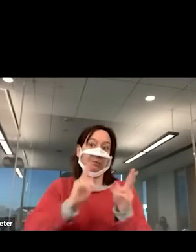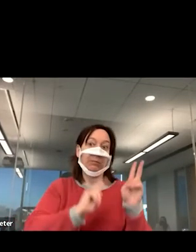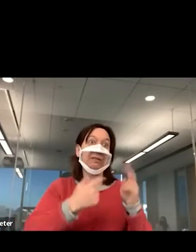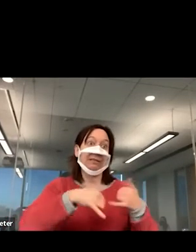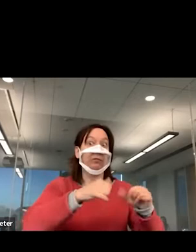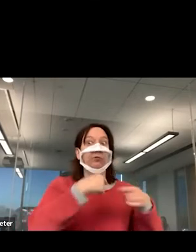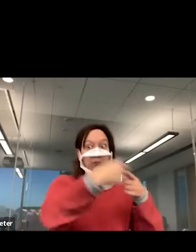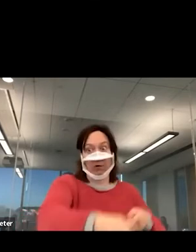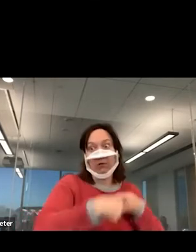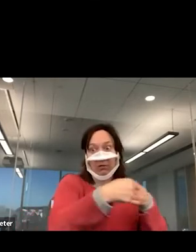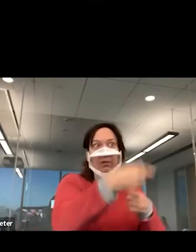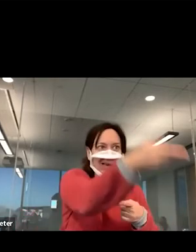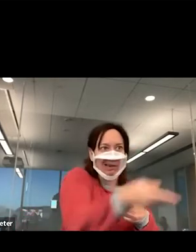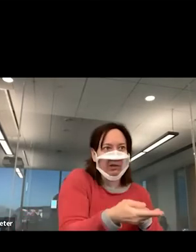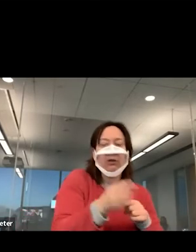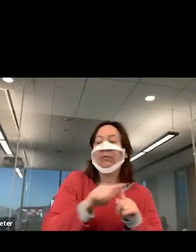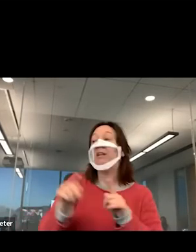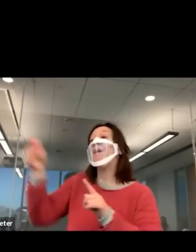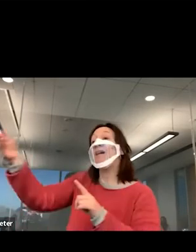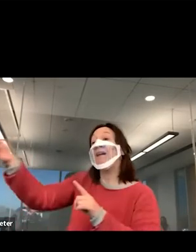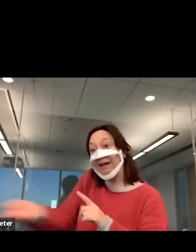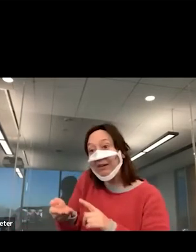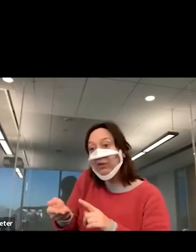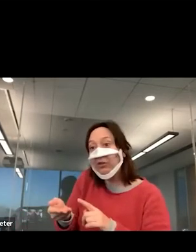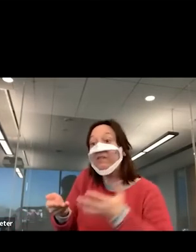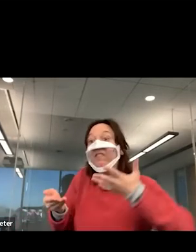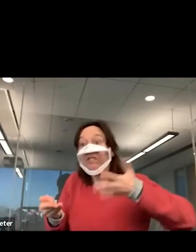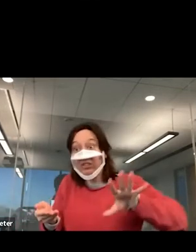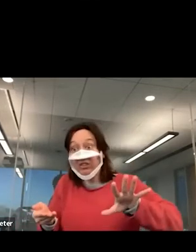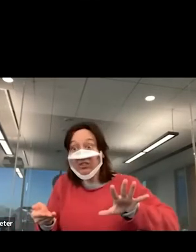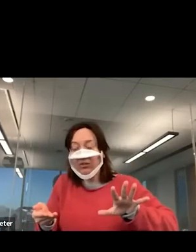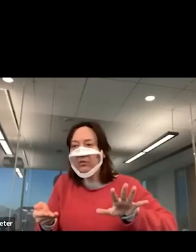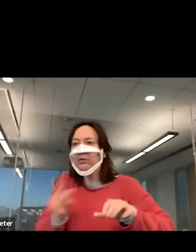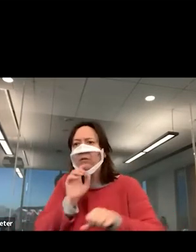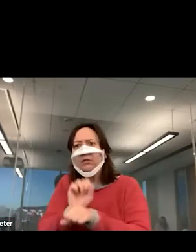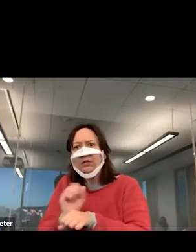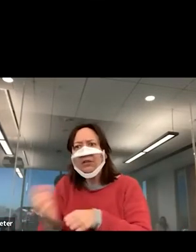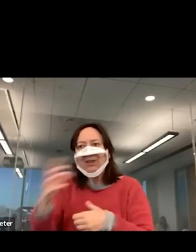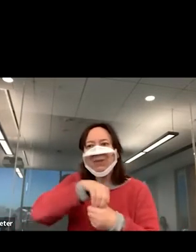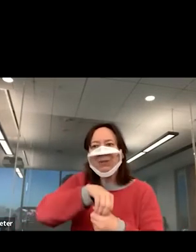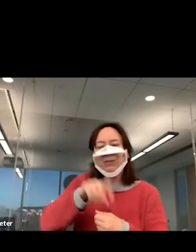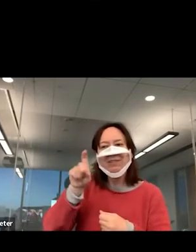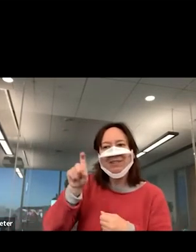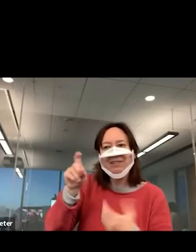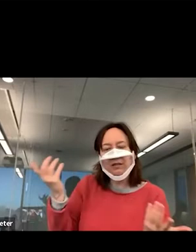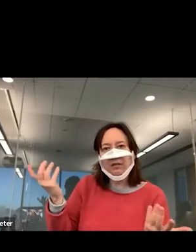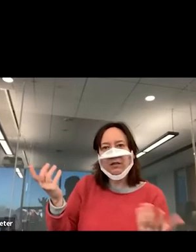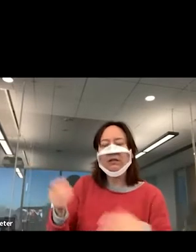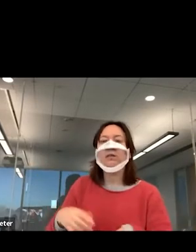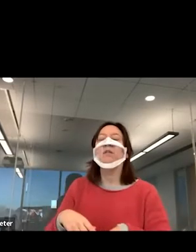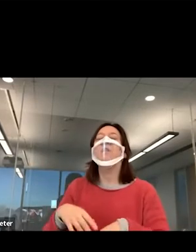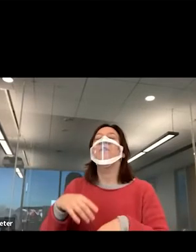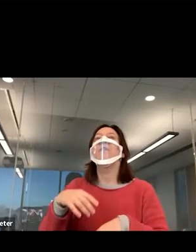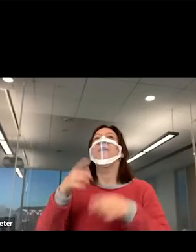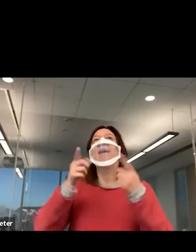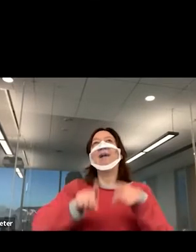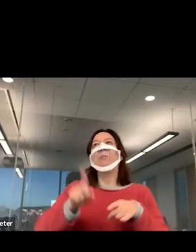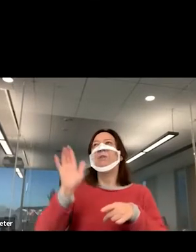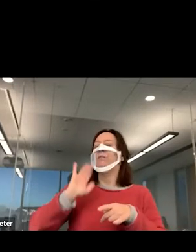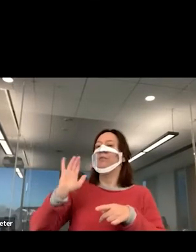door are you really included you know someone uh once said this and i like to repeat it often